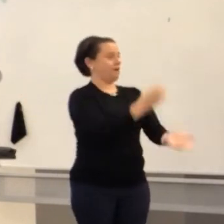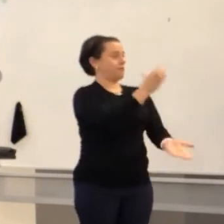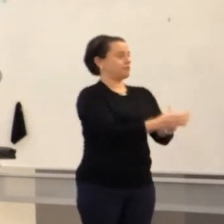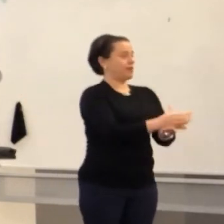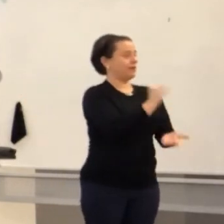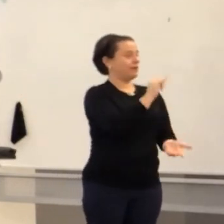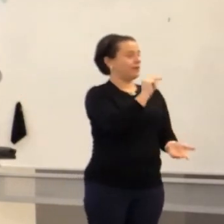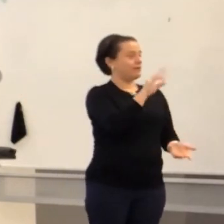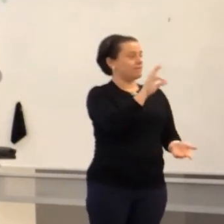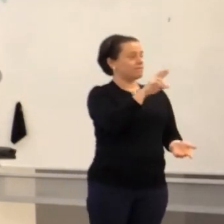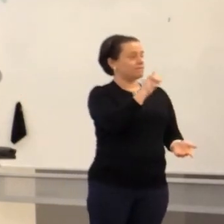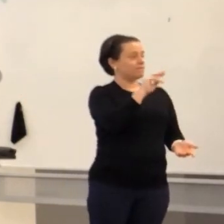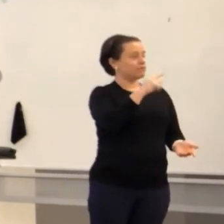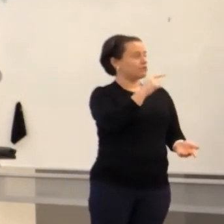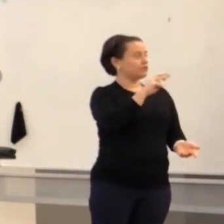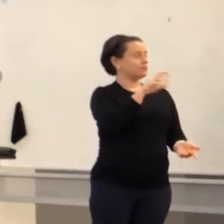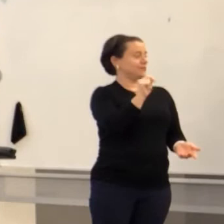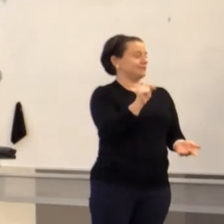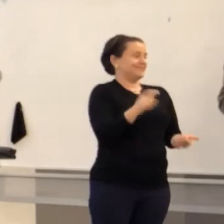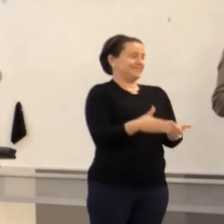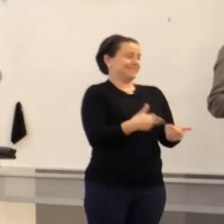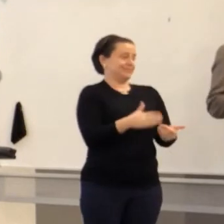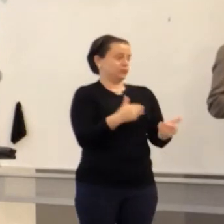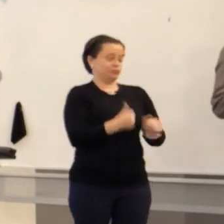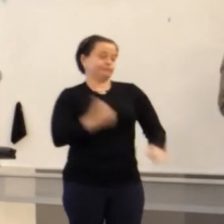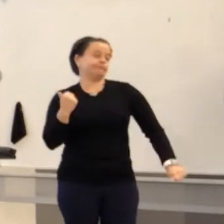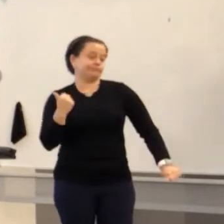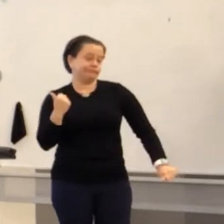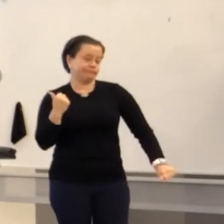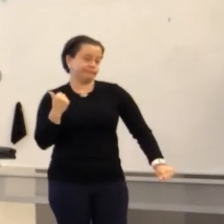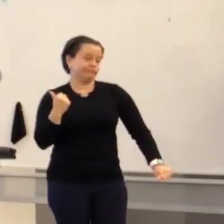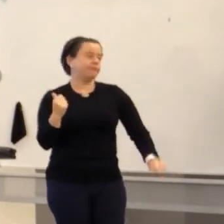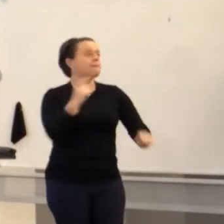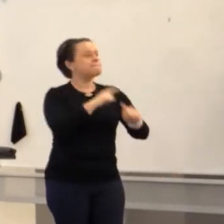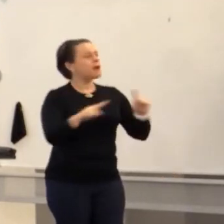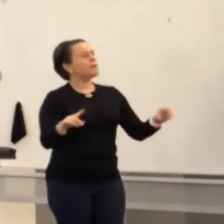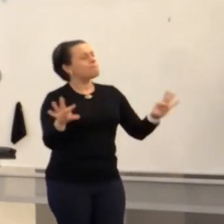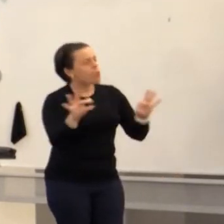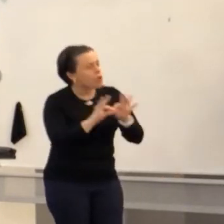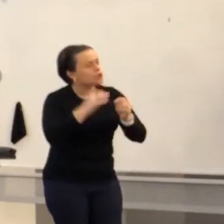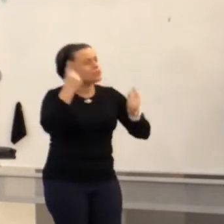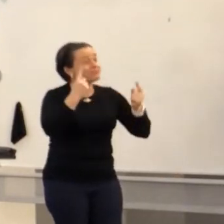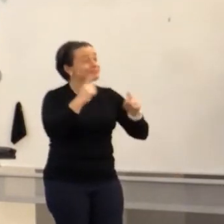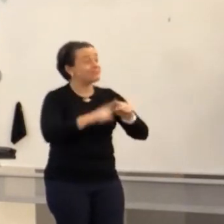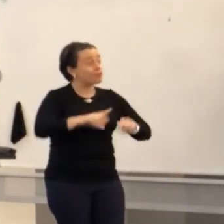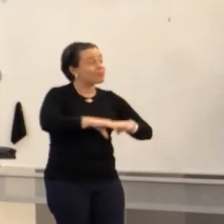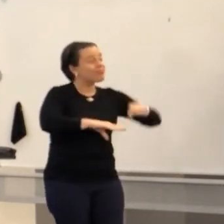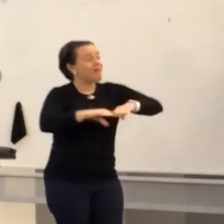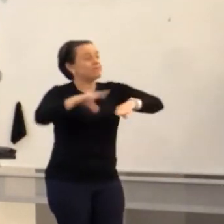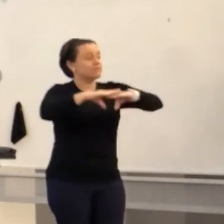in that way but it's always important to think about multiple forms of protection and it can get quite complication.